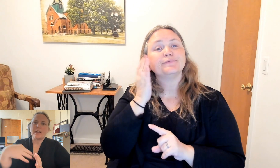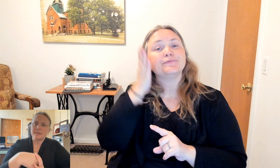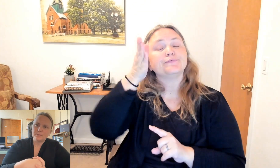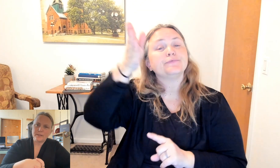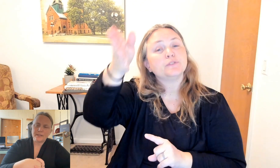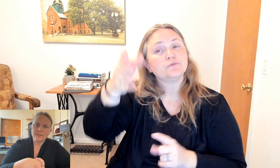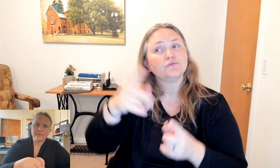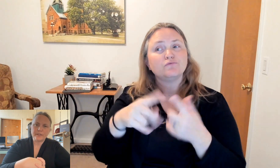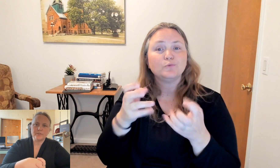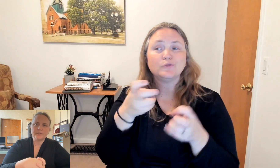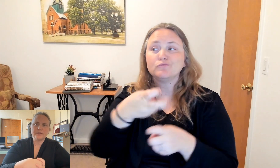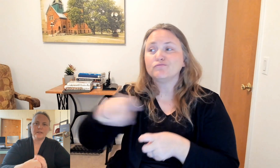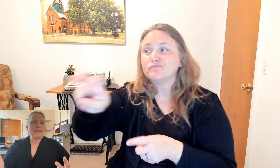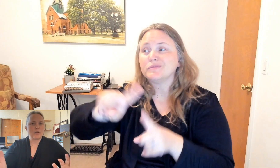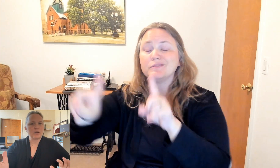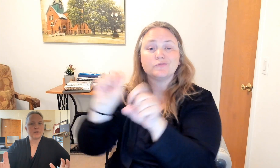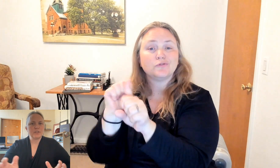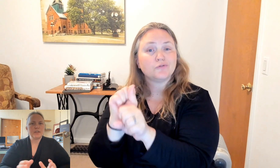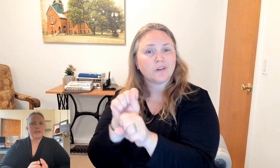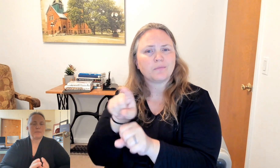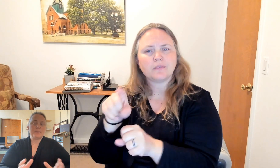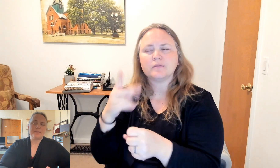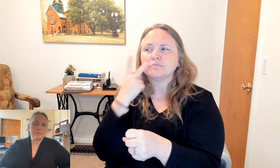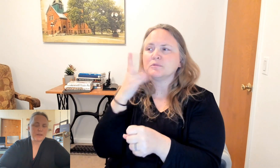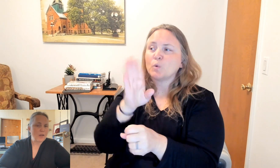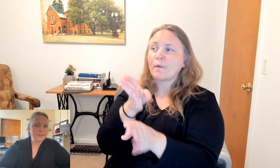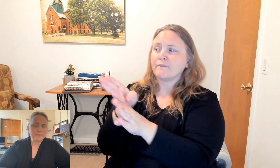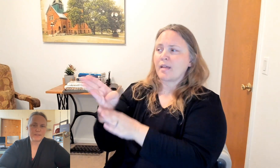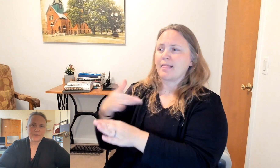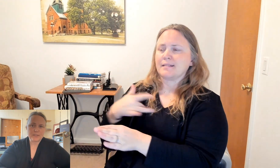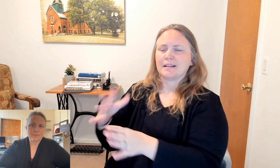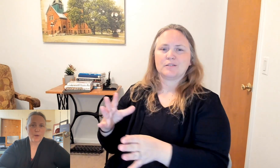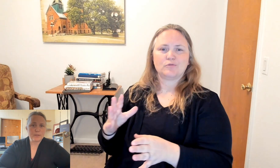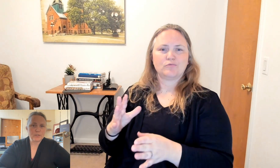valued within your field at large, maybe even beyond the specific department you're